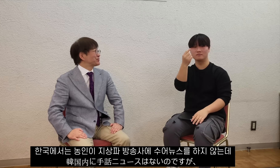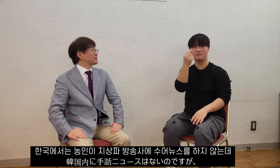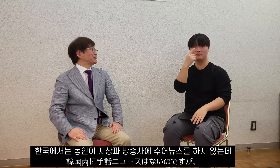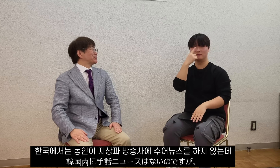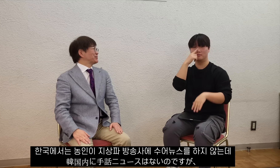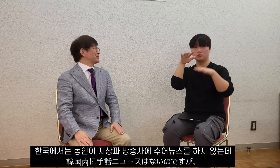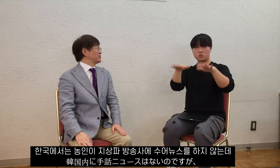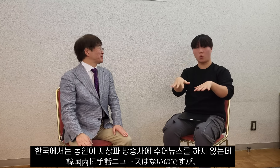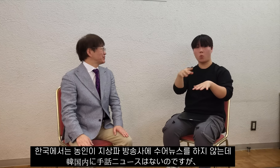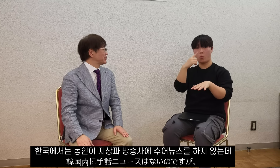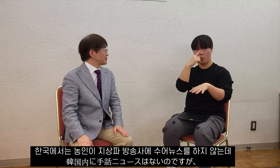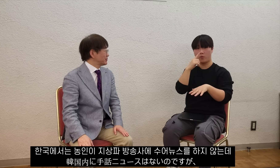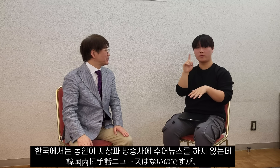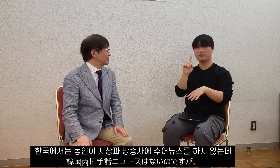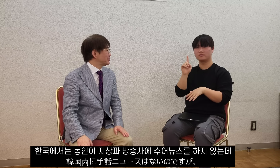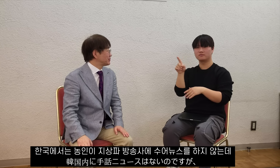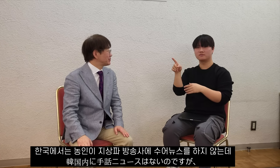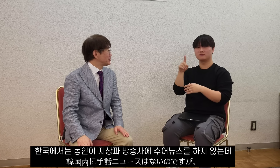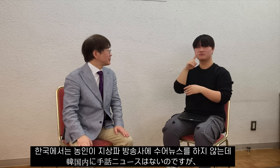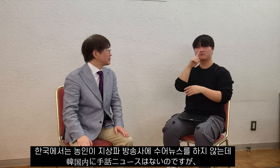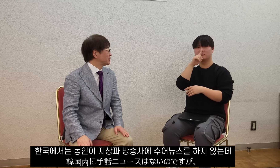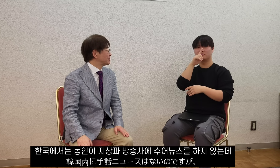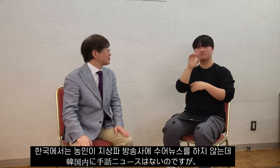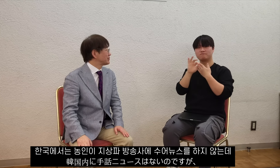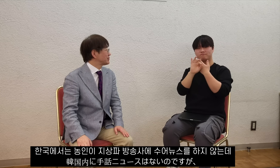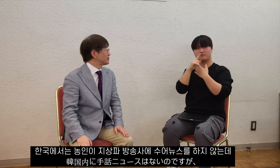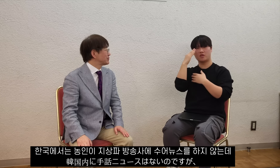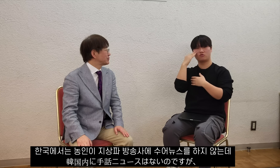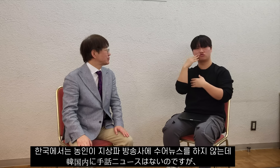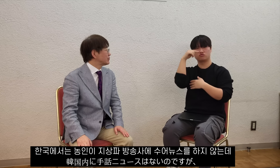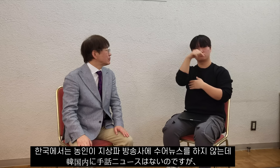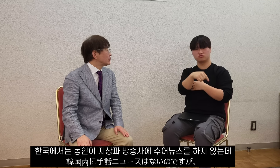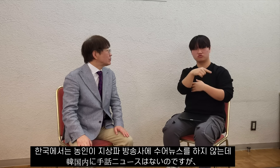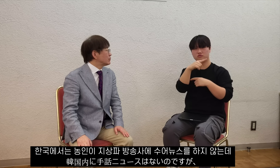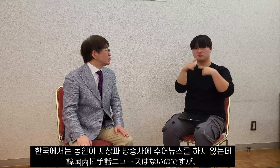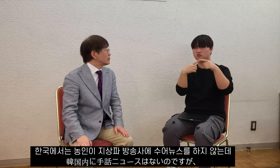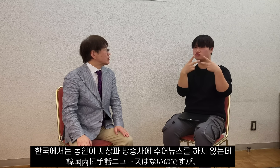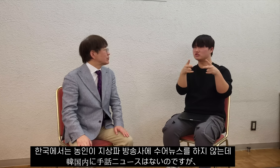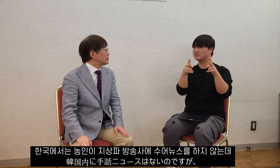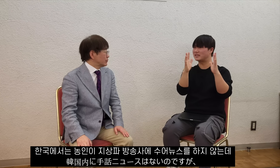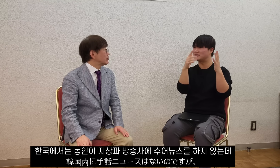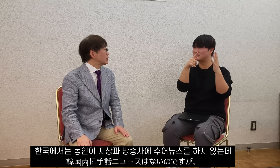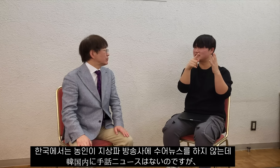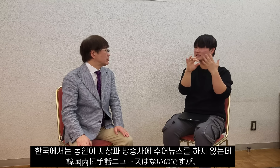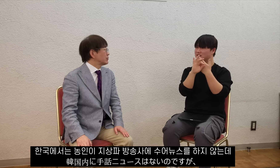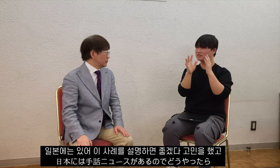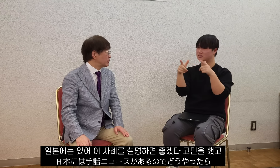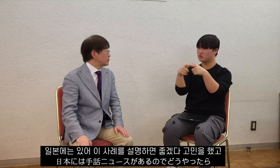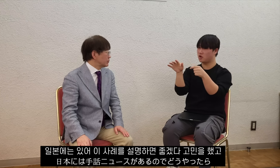In Korea, deaf people don't do sign language news to terrestrial broadcasters,